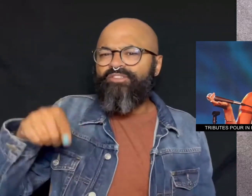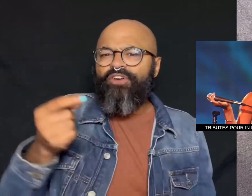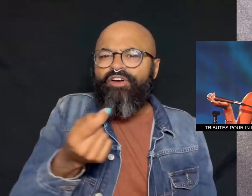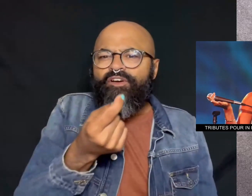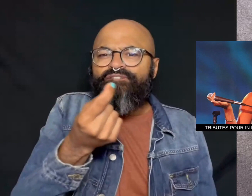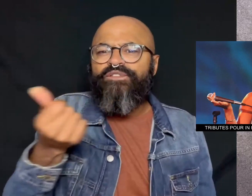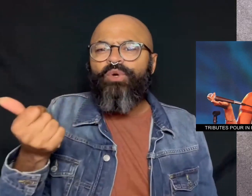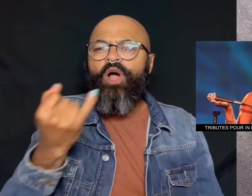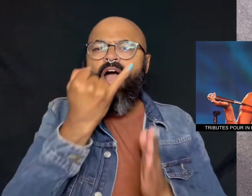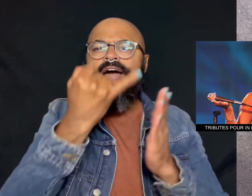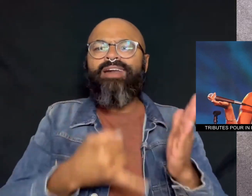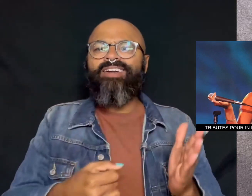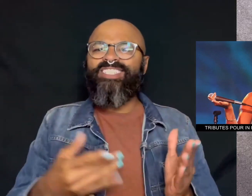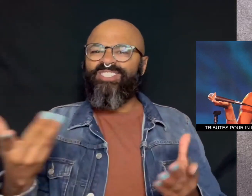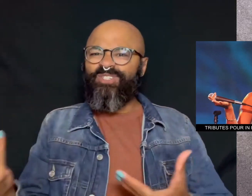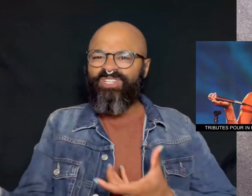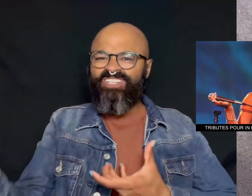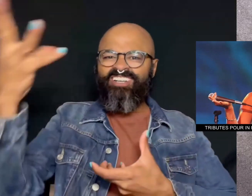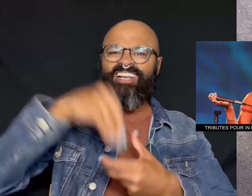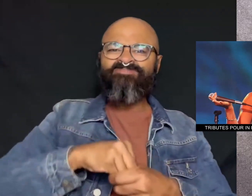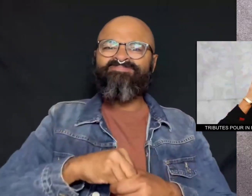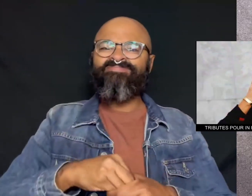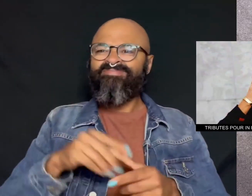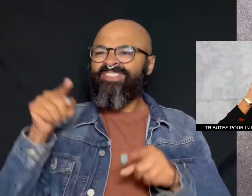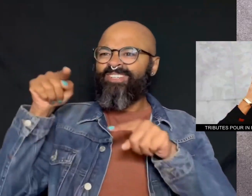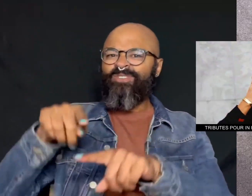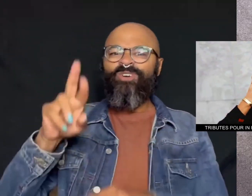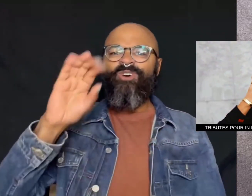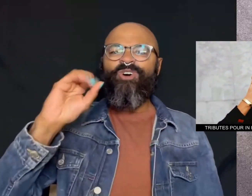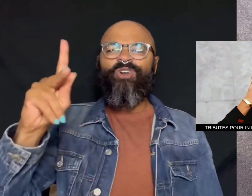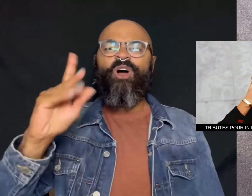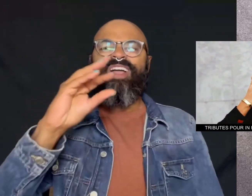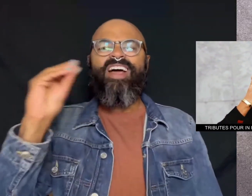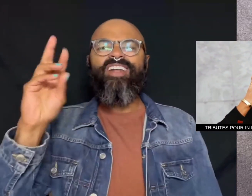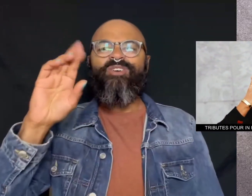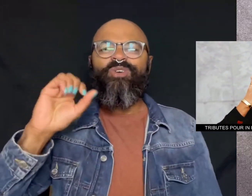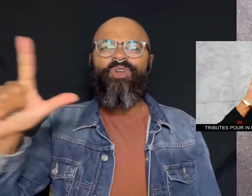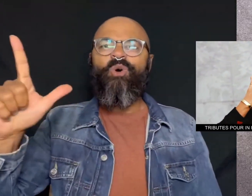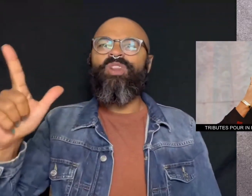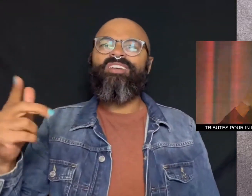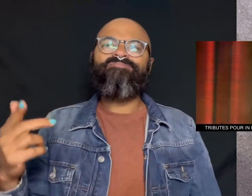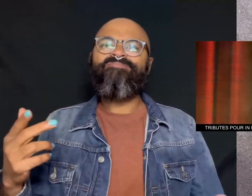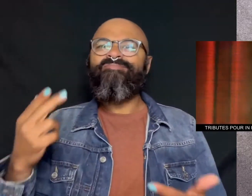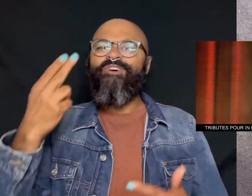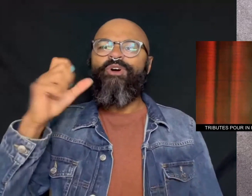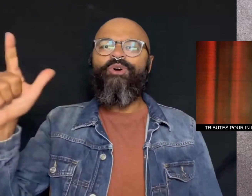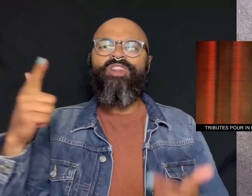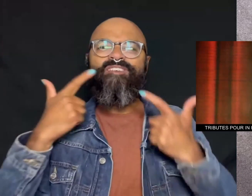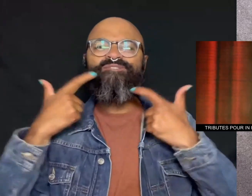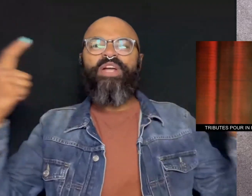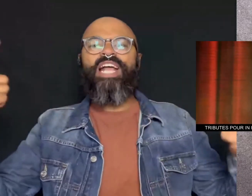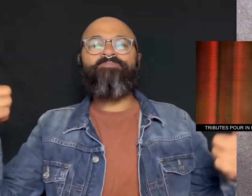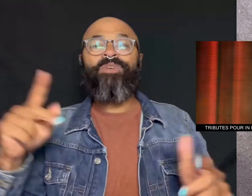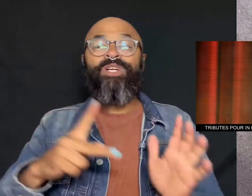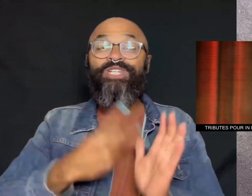and she was one of only a few artists to be inducted into the Rock and Roll Hall of Fame. Twice.